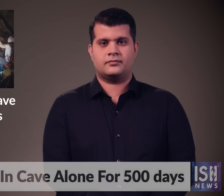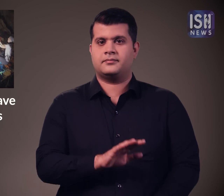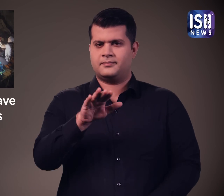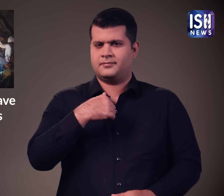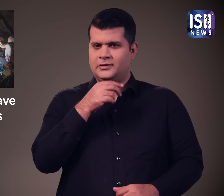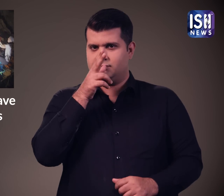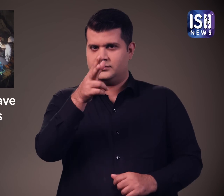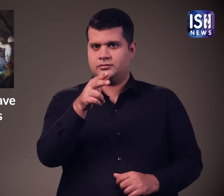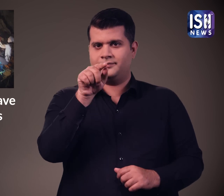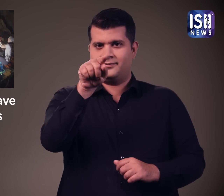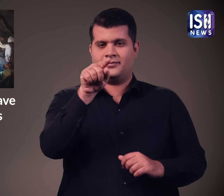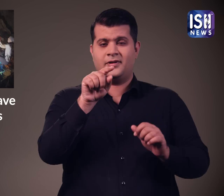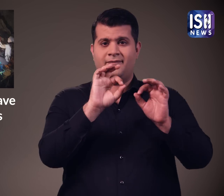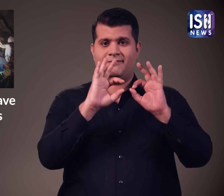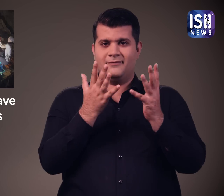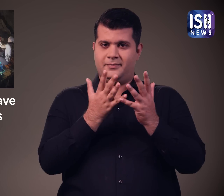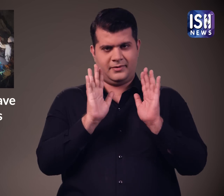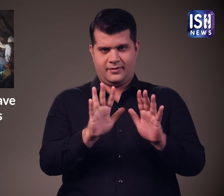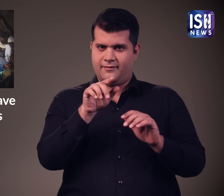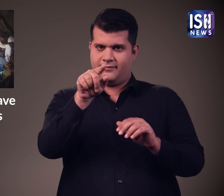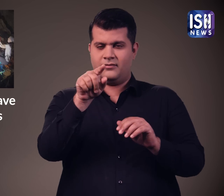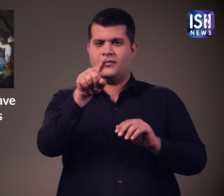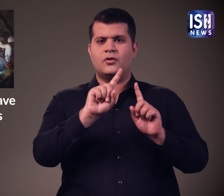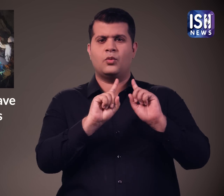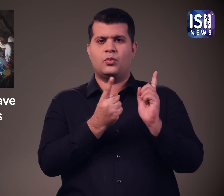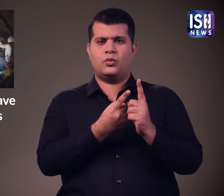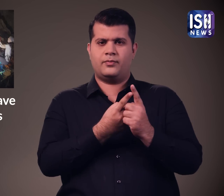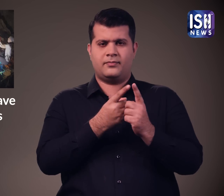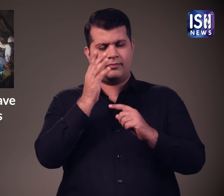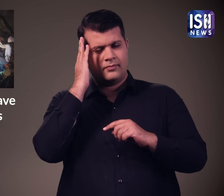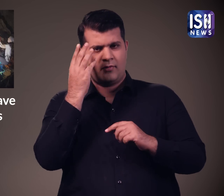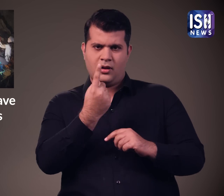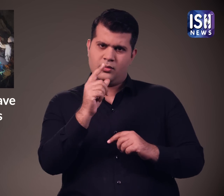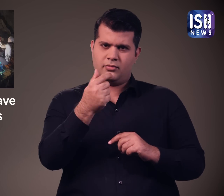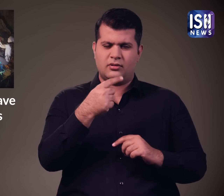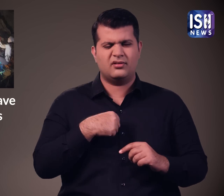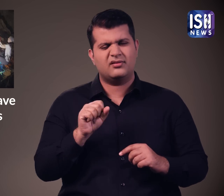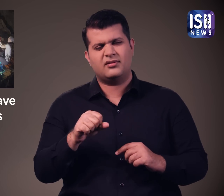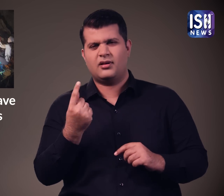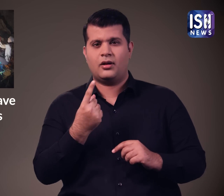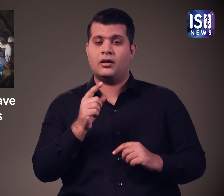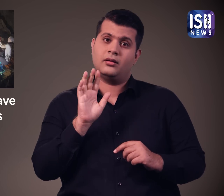Here is a question for you. While living with your family can sleep alone in your room? Oh you can? Ok